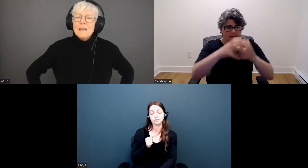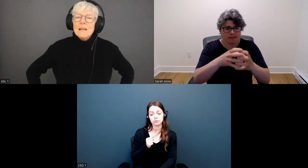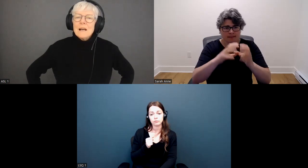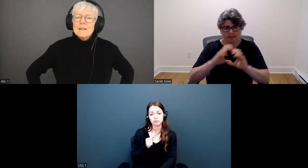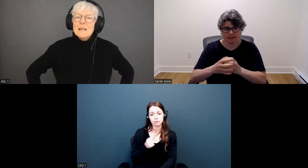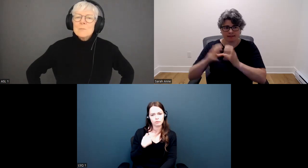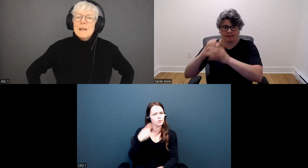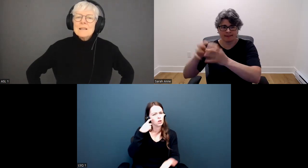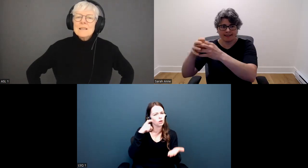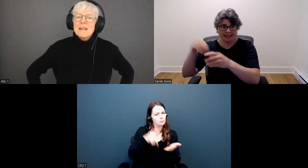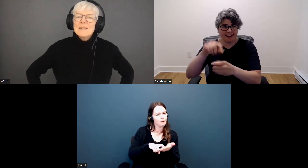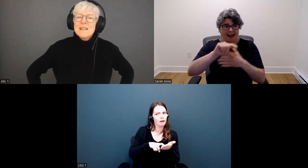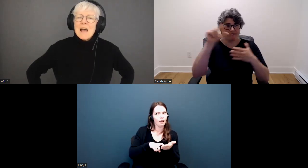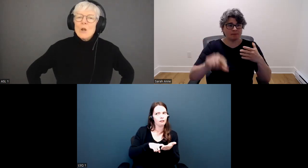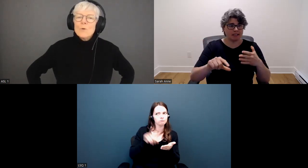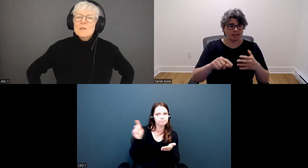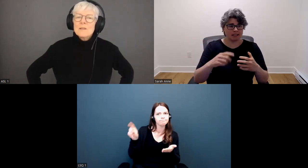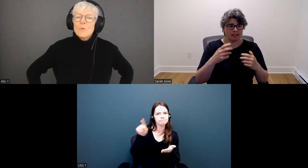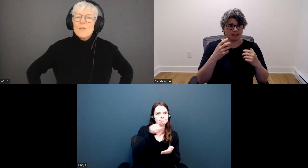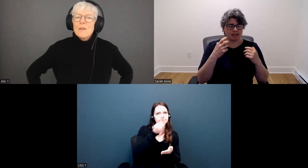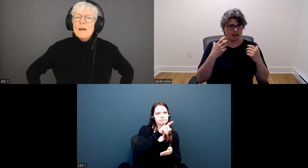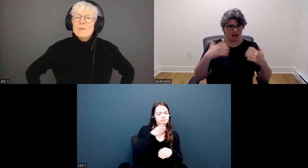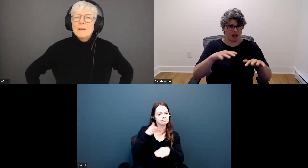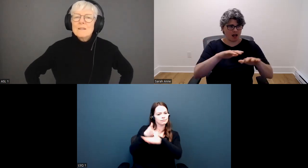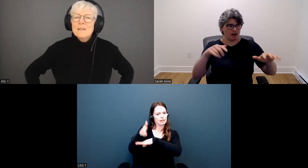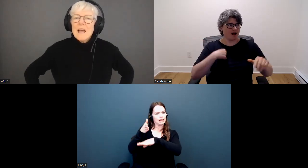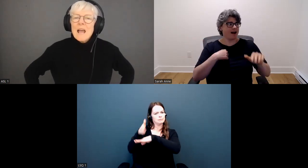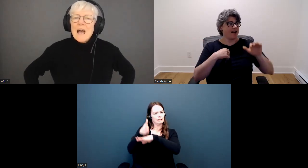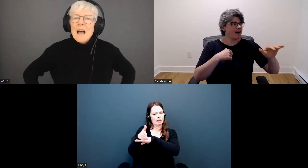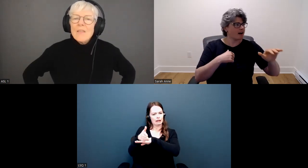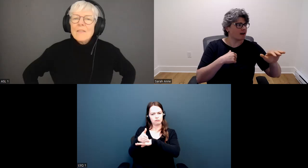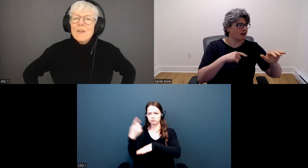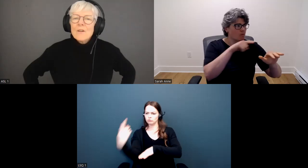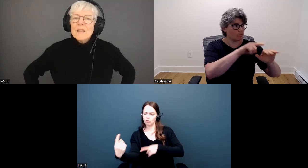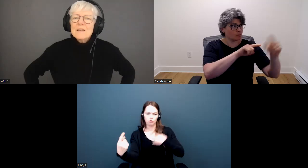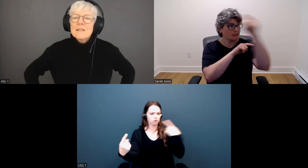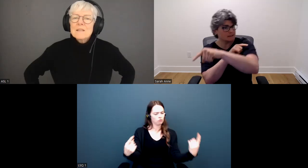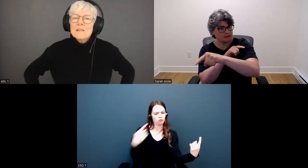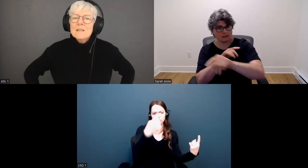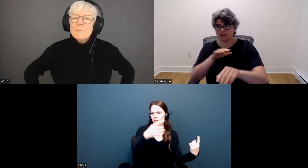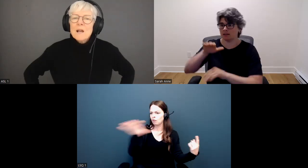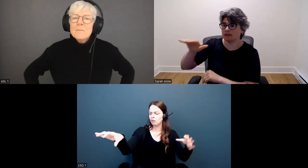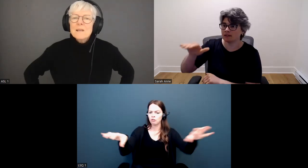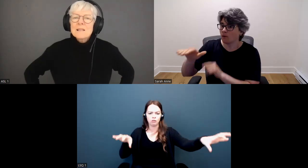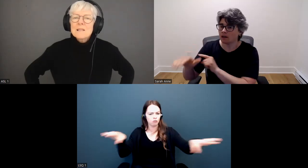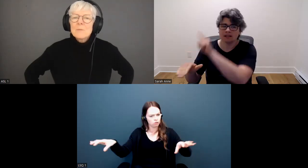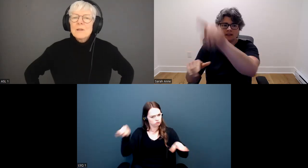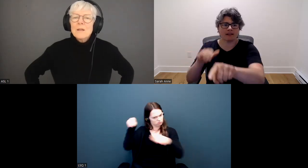accessibility uh takes place in silos within the government that there is sometimes accessibility